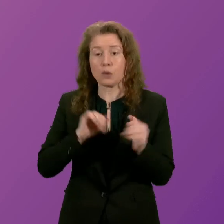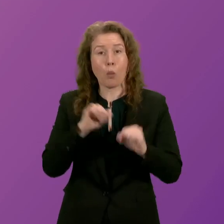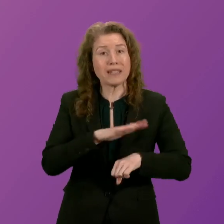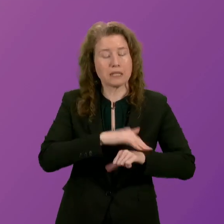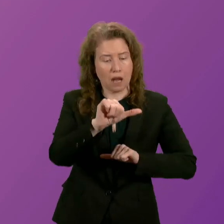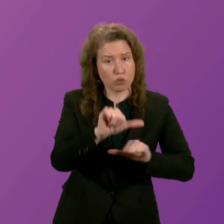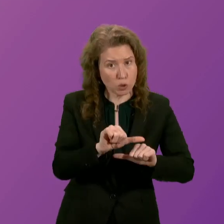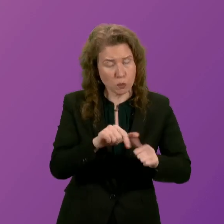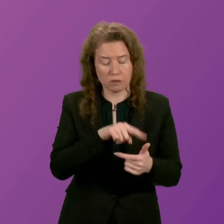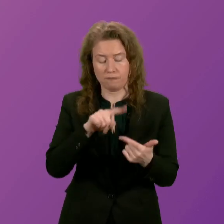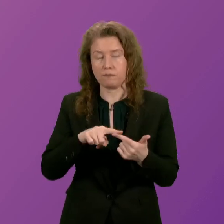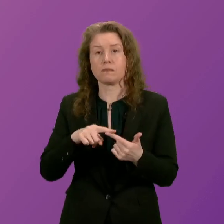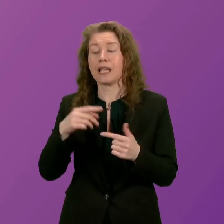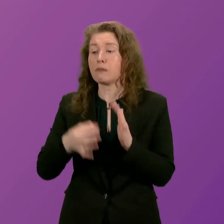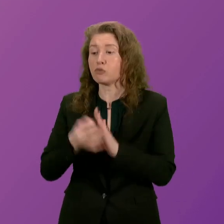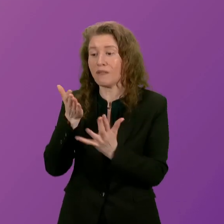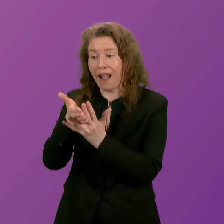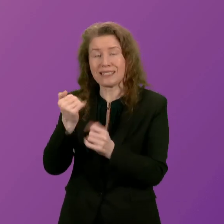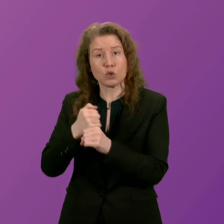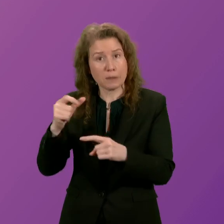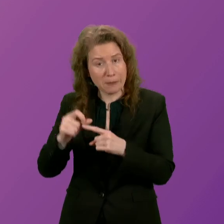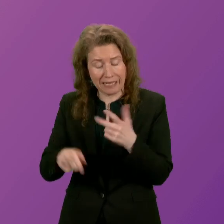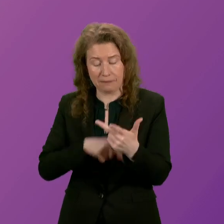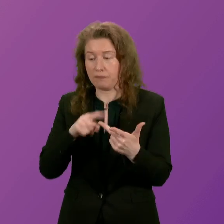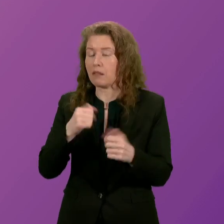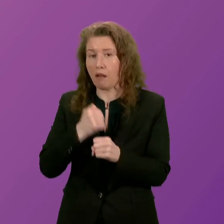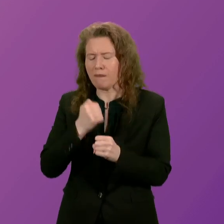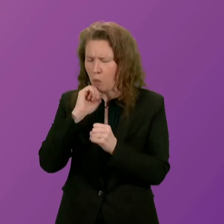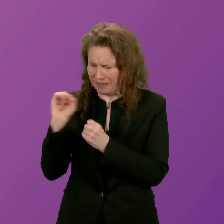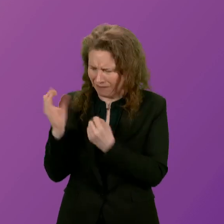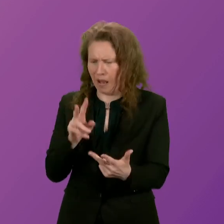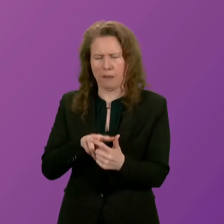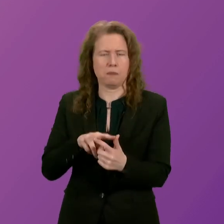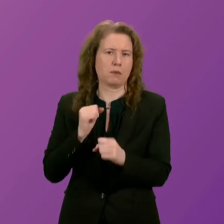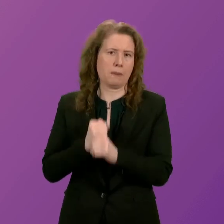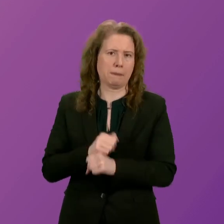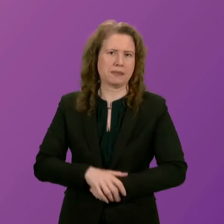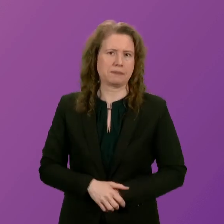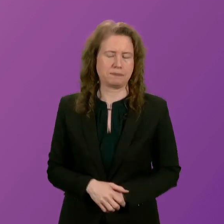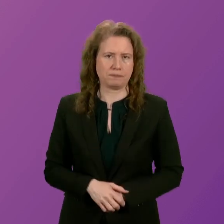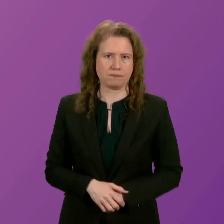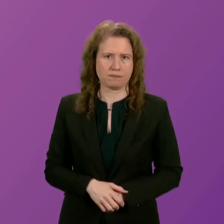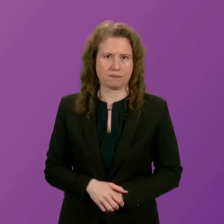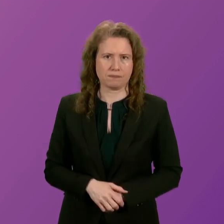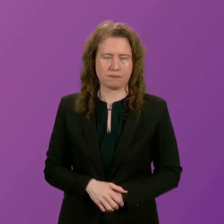times and improve access to GP services. The Government will deliver on those commitments.